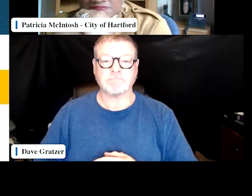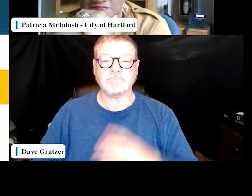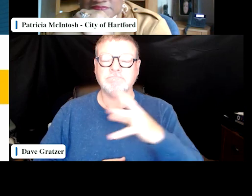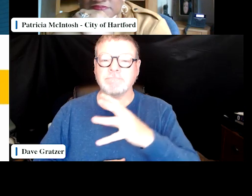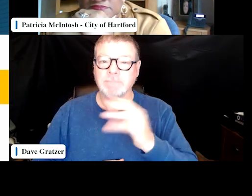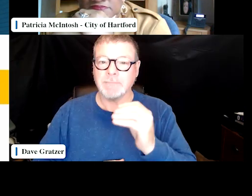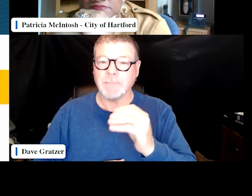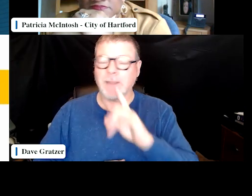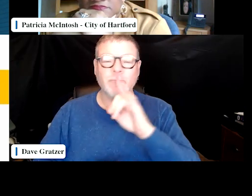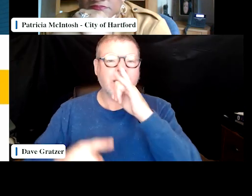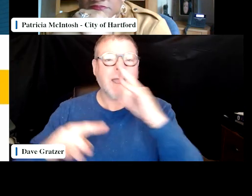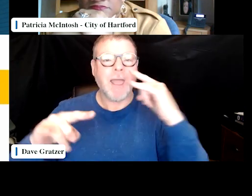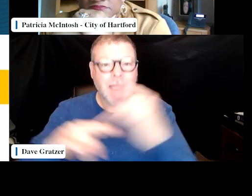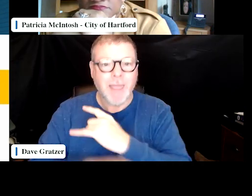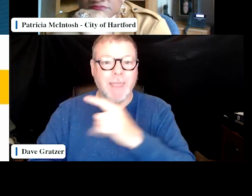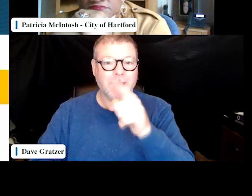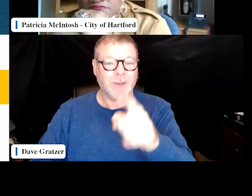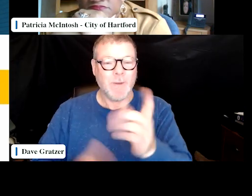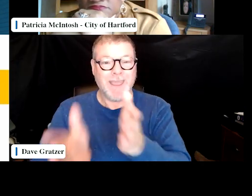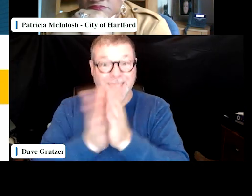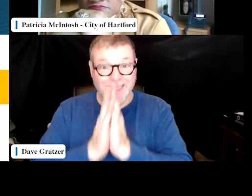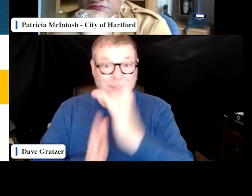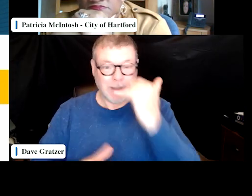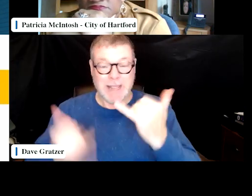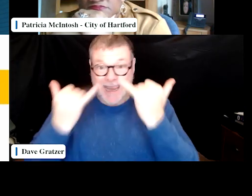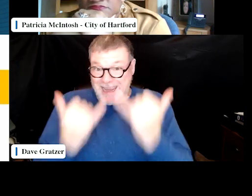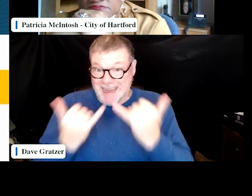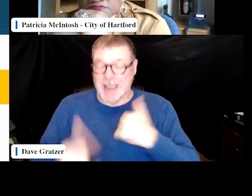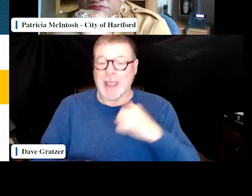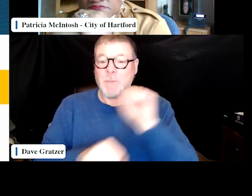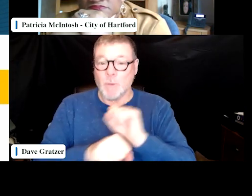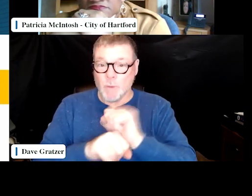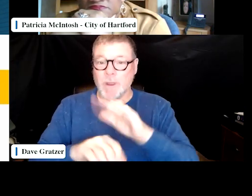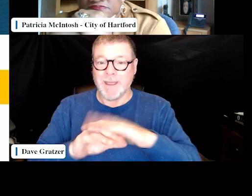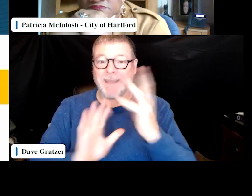It's ironic that y'all ask about that because I'm actually working on a bill to get it filed